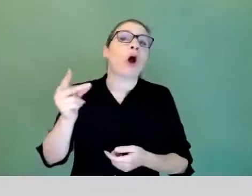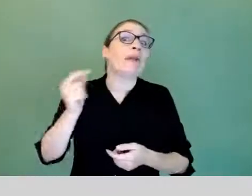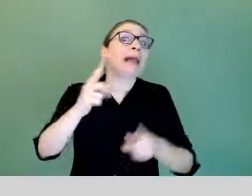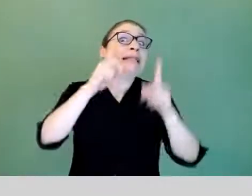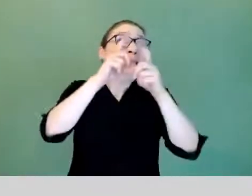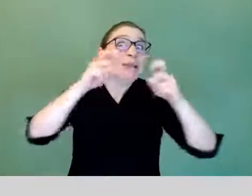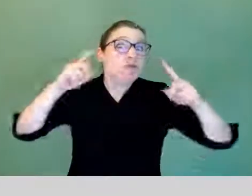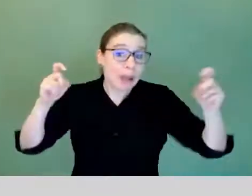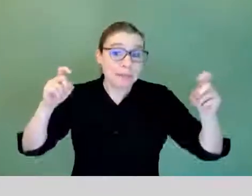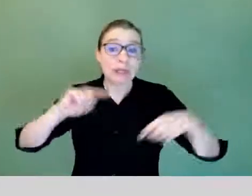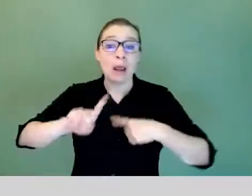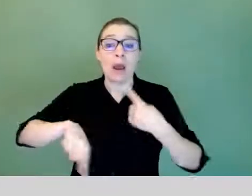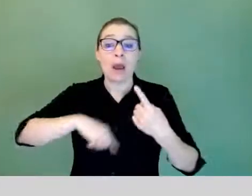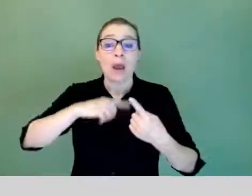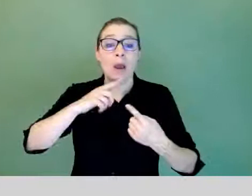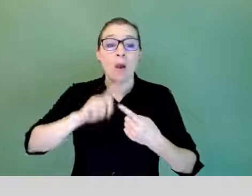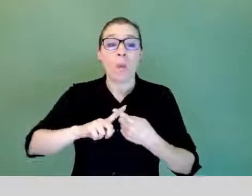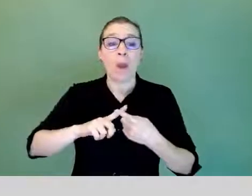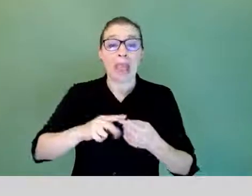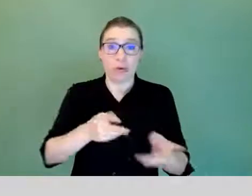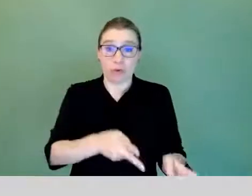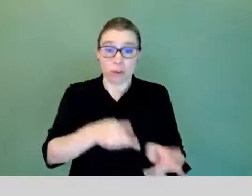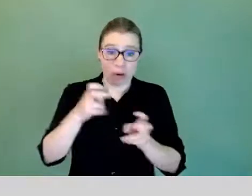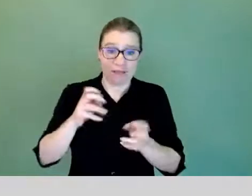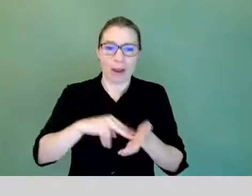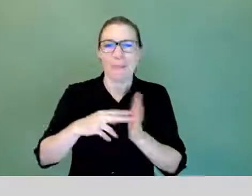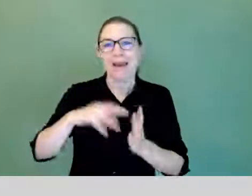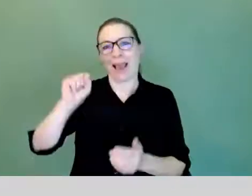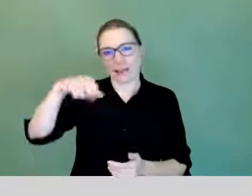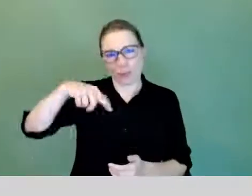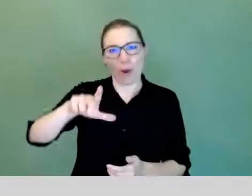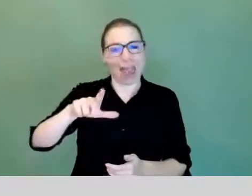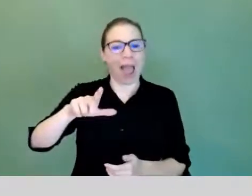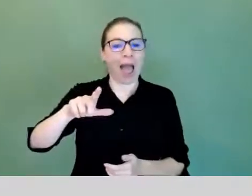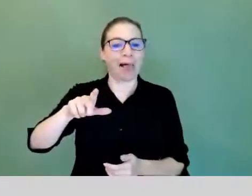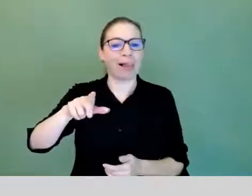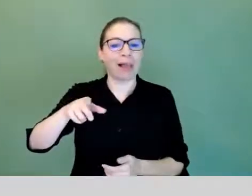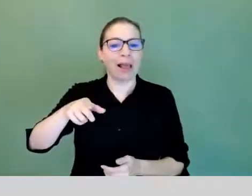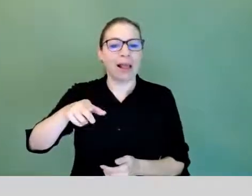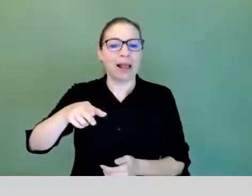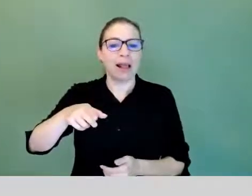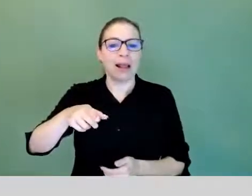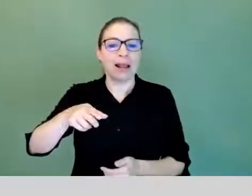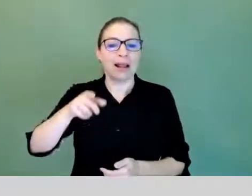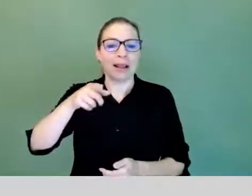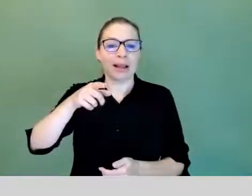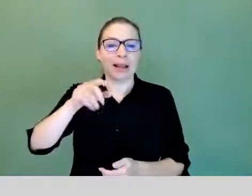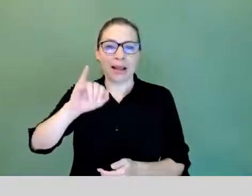when retrieved, allowing the SQL injection flaw to retrieve credit card numbers in the clear text.